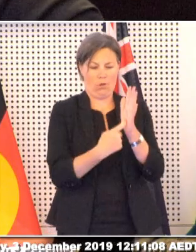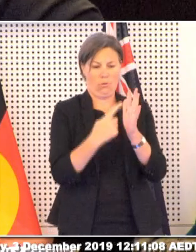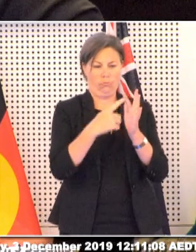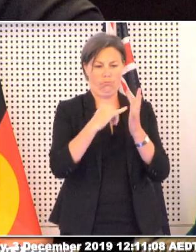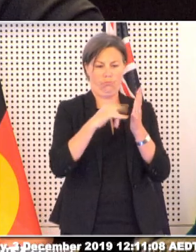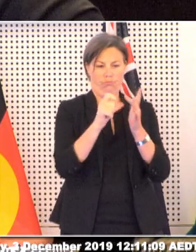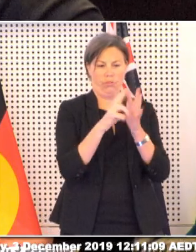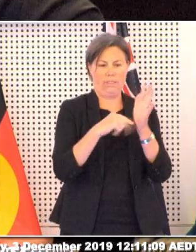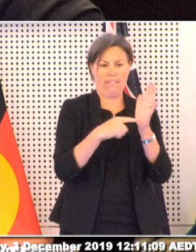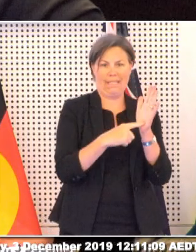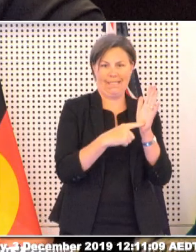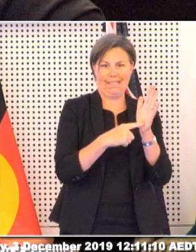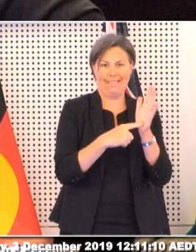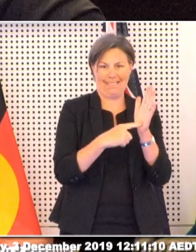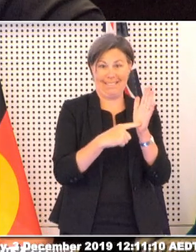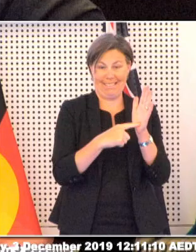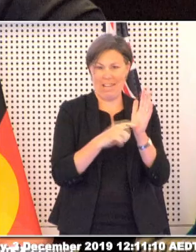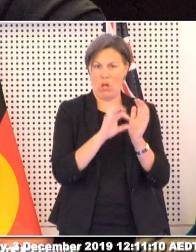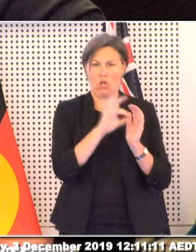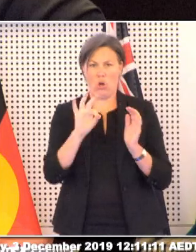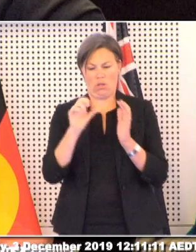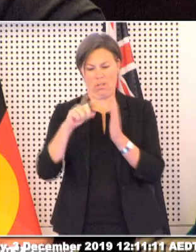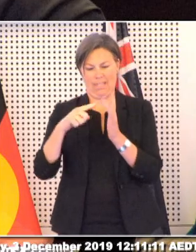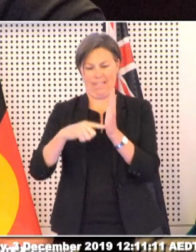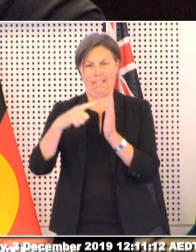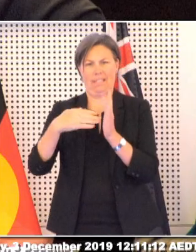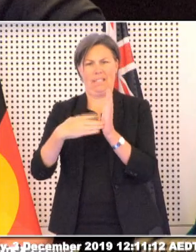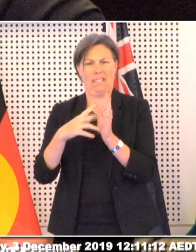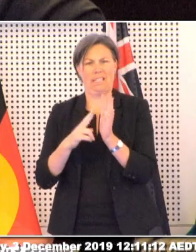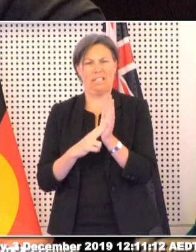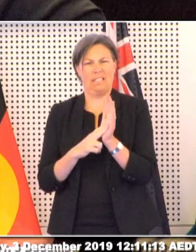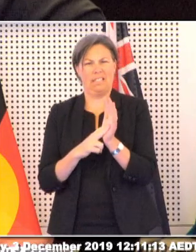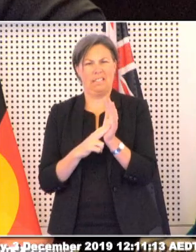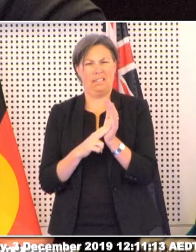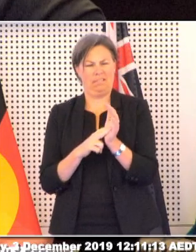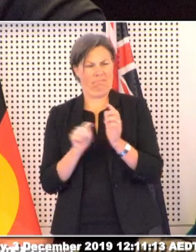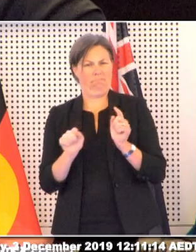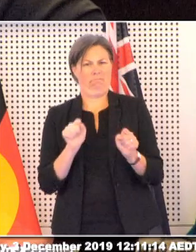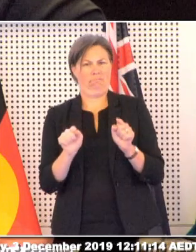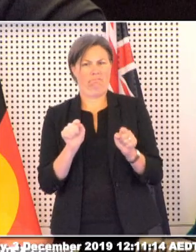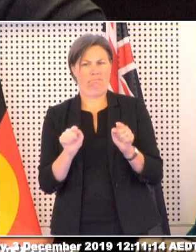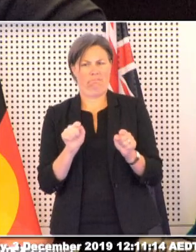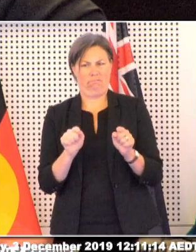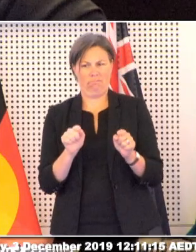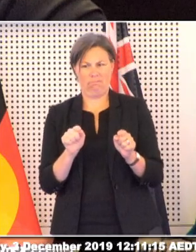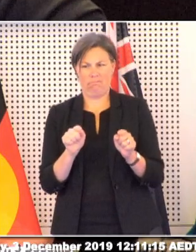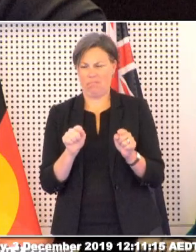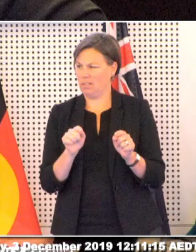about the importance of the relationships between people with disability in group homes and staff?